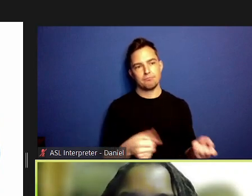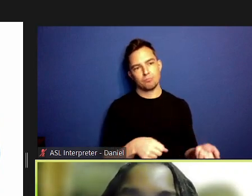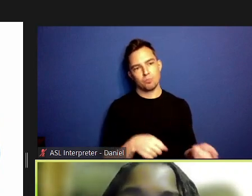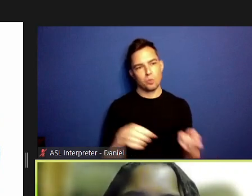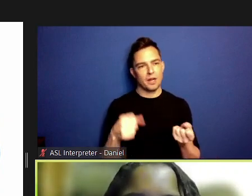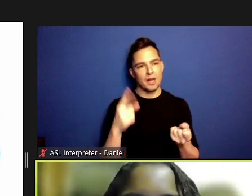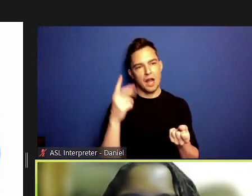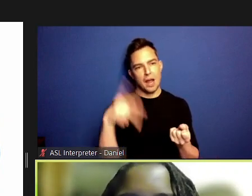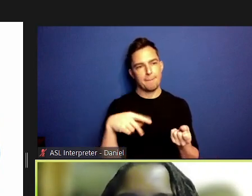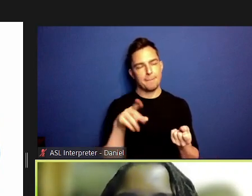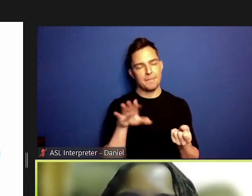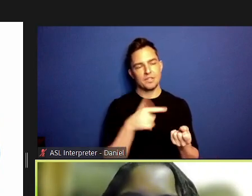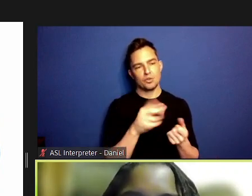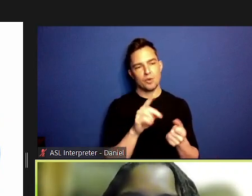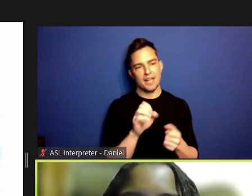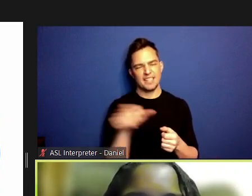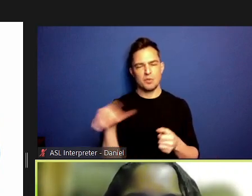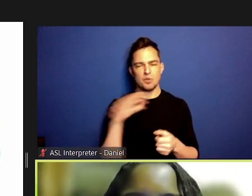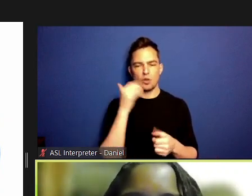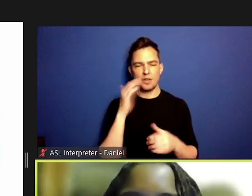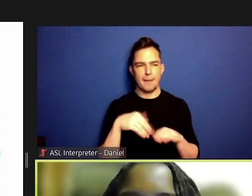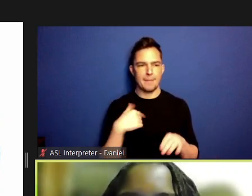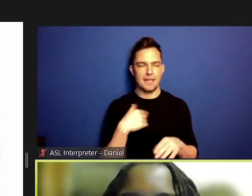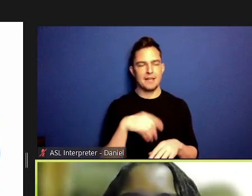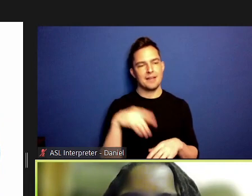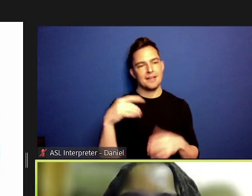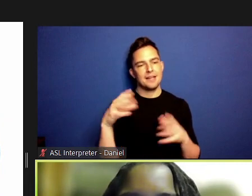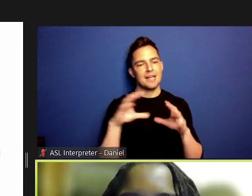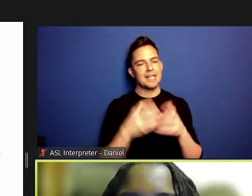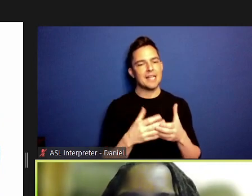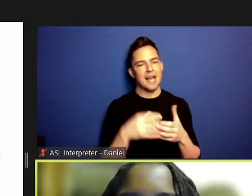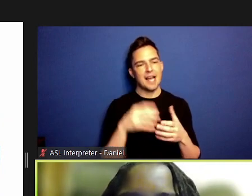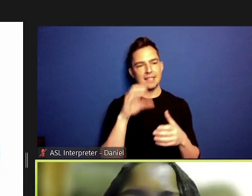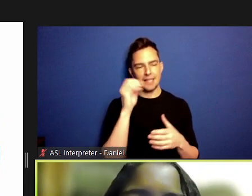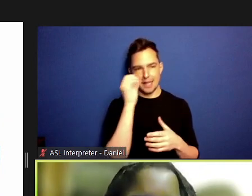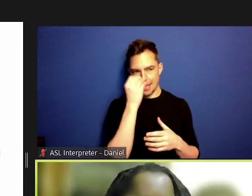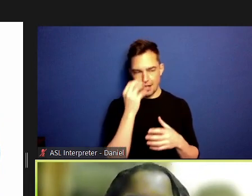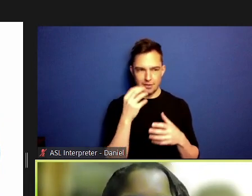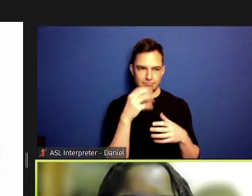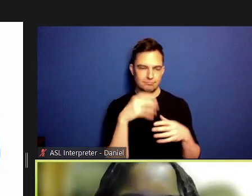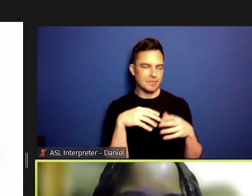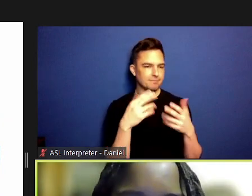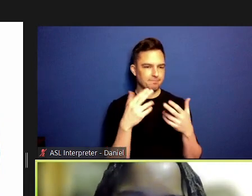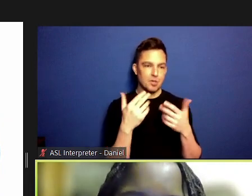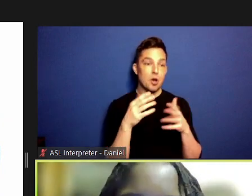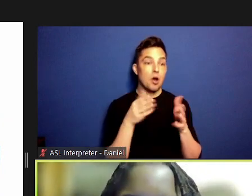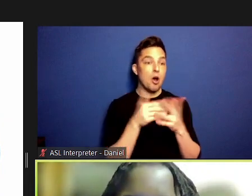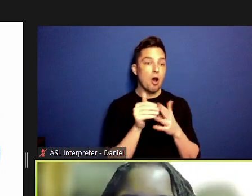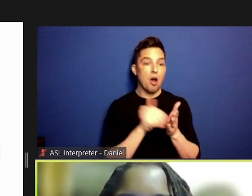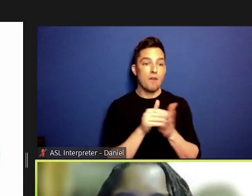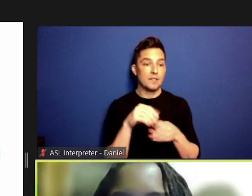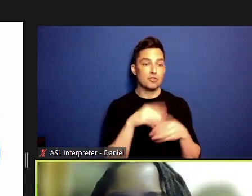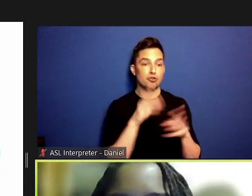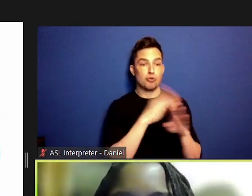He was older than me. He was a class clown. He often got in trouble for being loud and